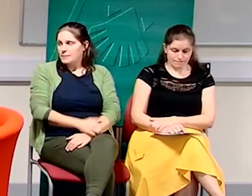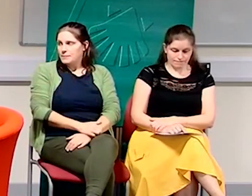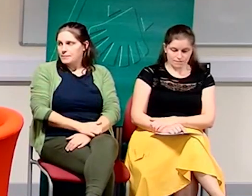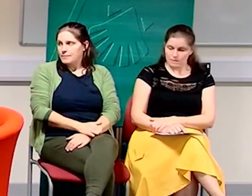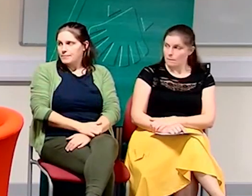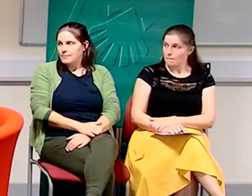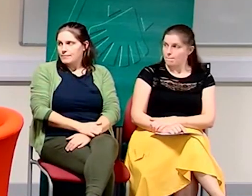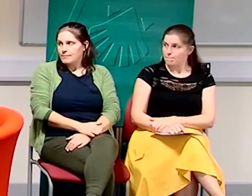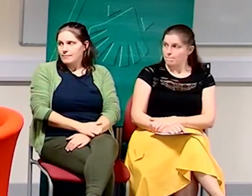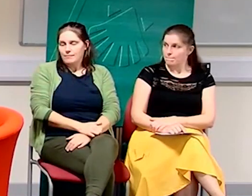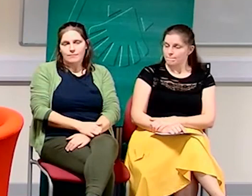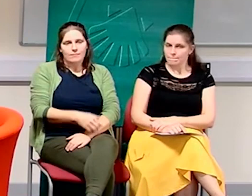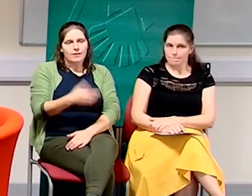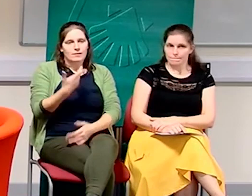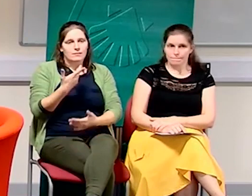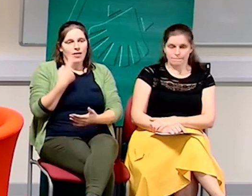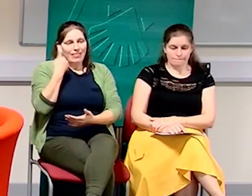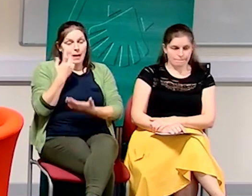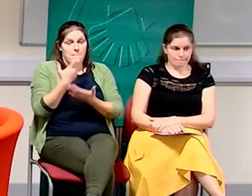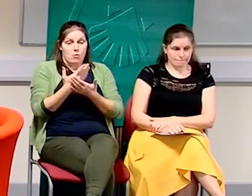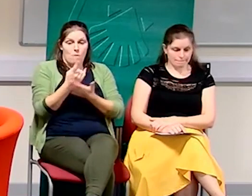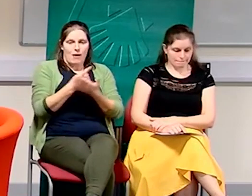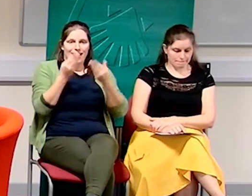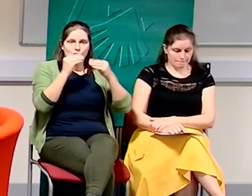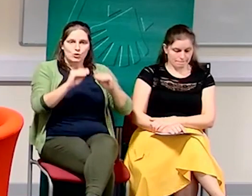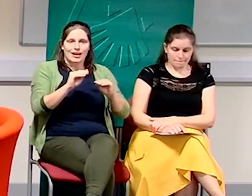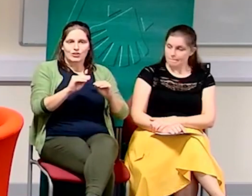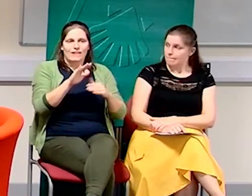to think a little bit more about education in a future facing way but Sophie I don't know